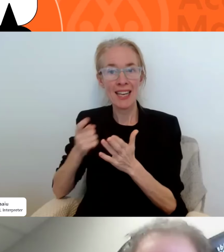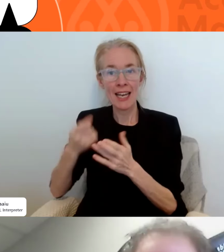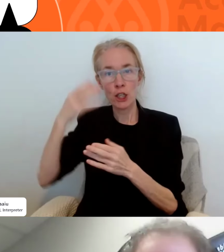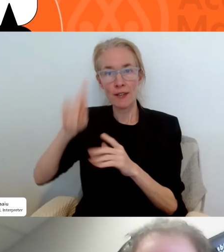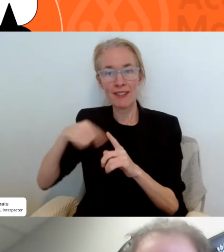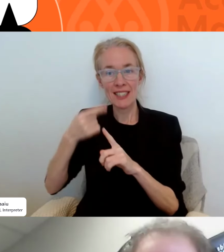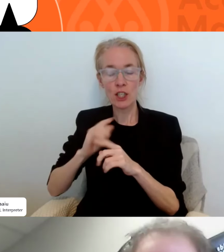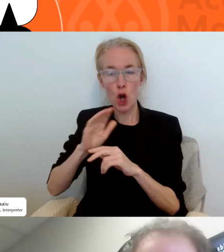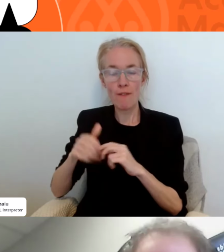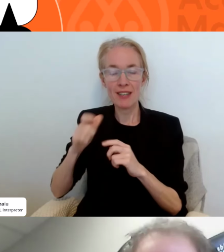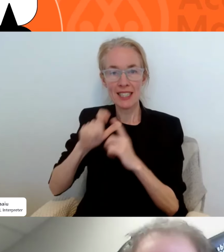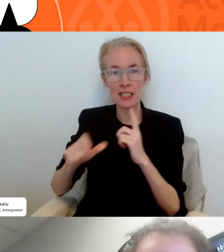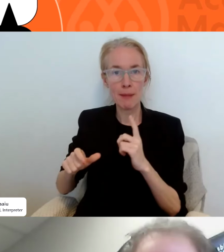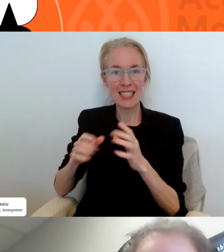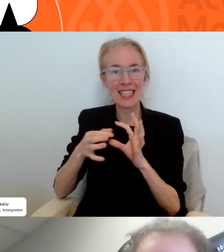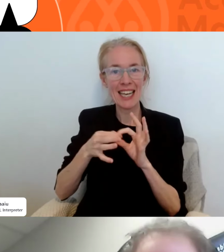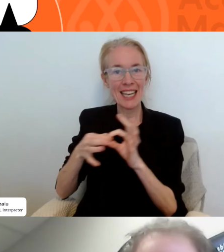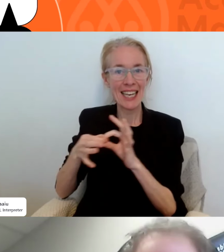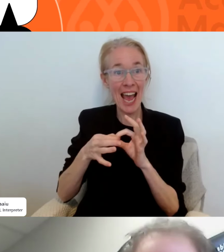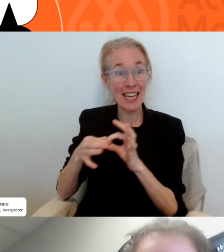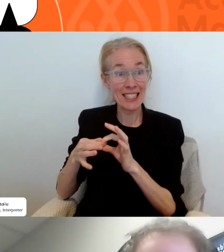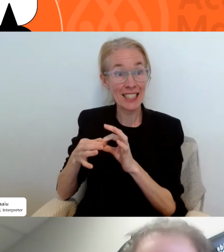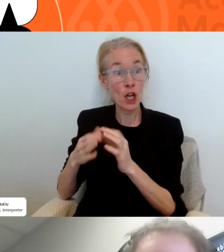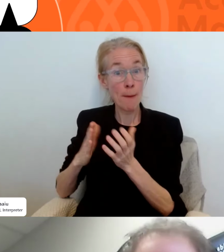Mike, I will ask you to please introduce the panelists. And just